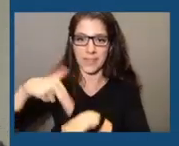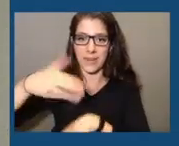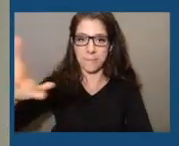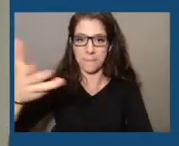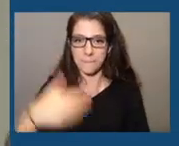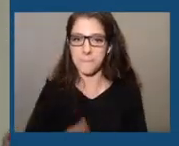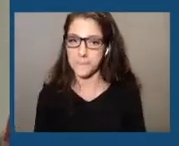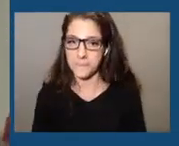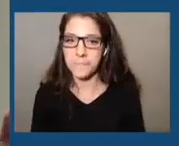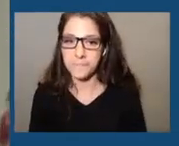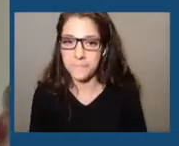Ok,